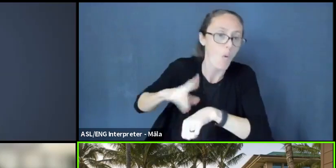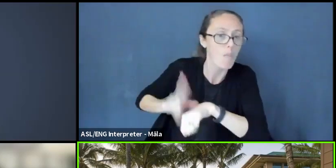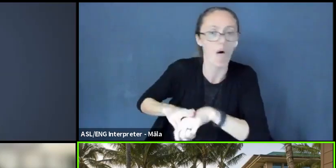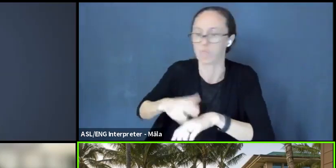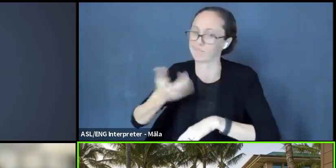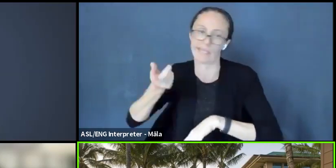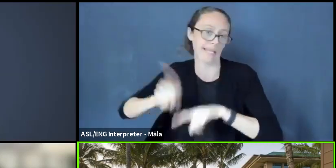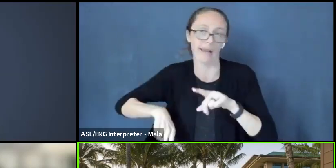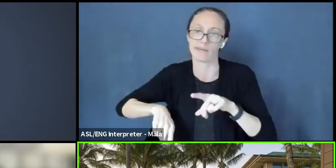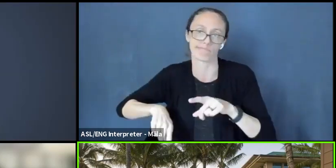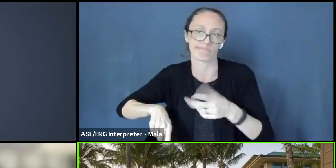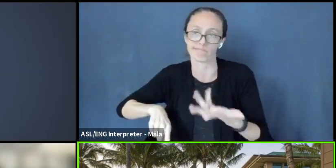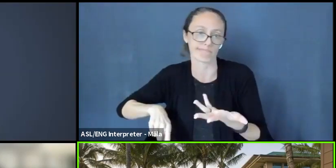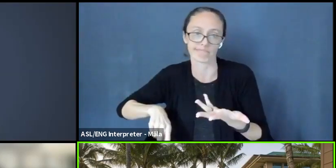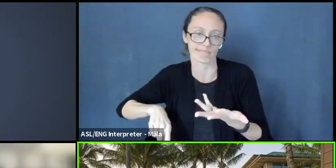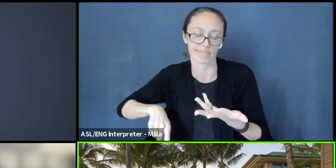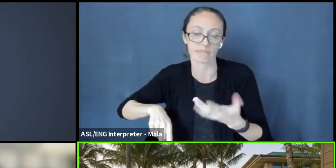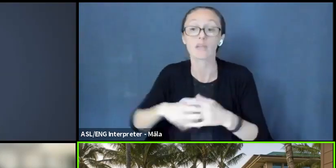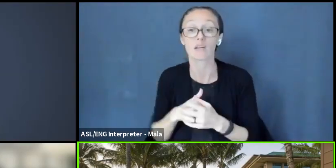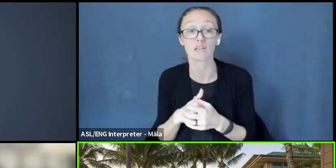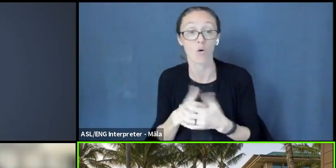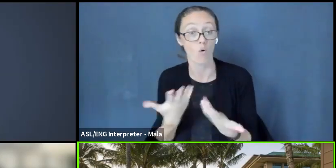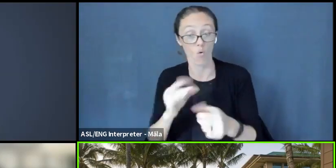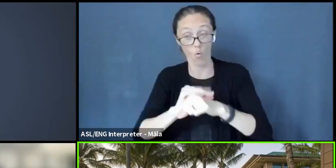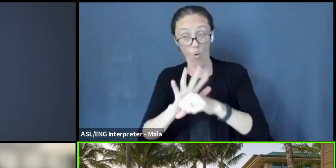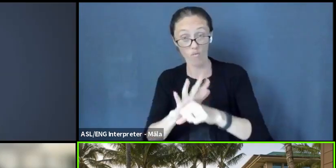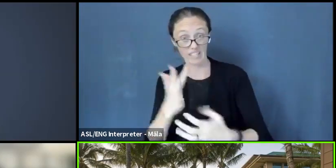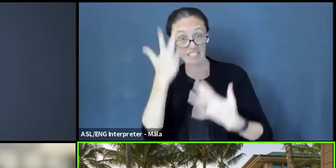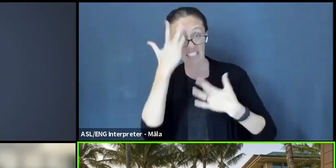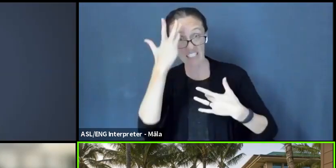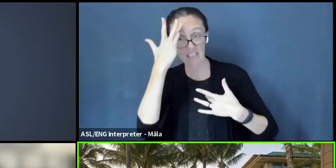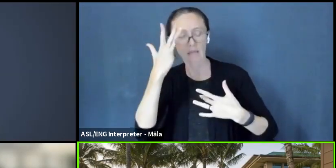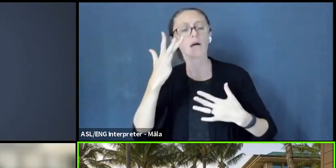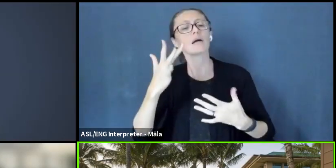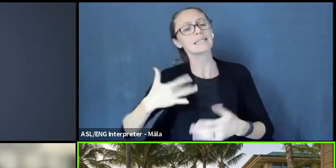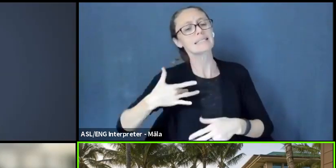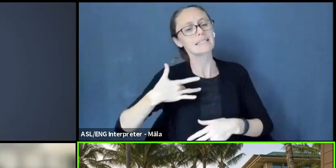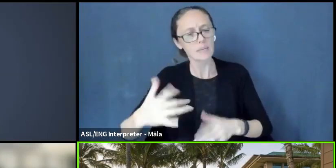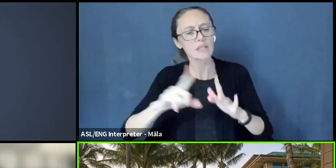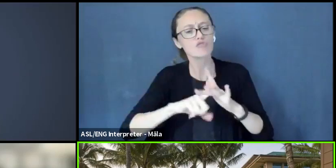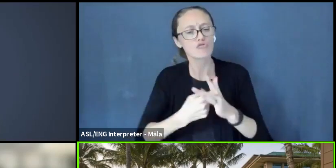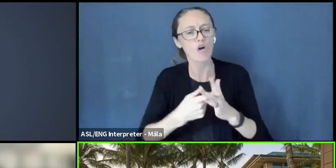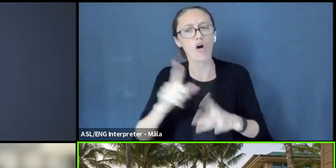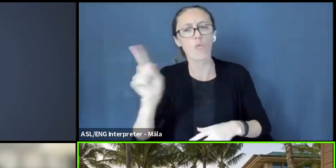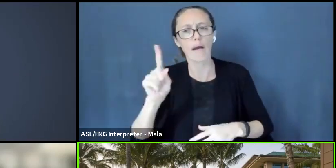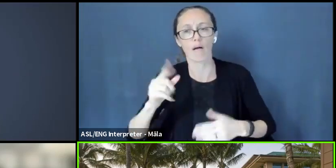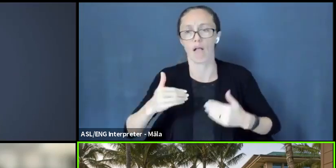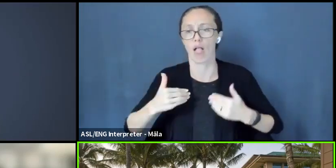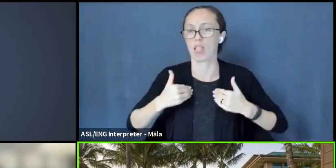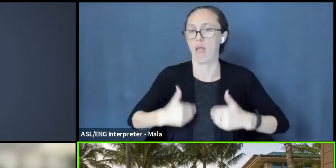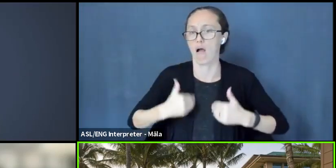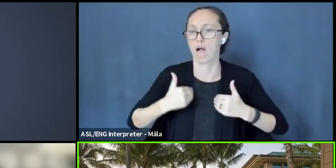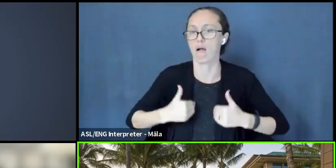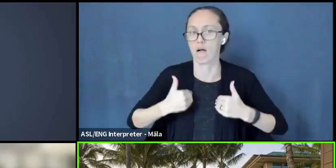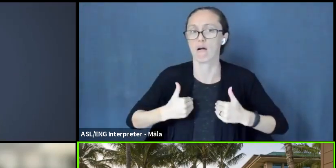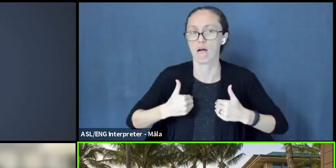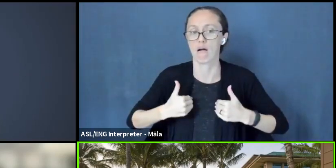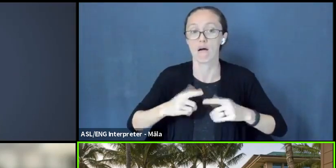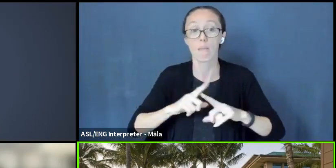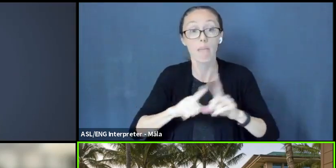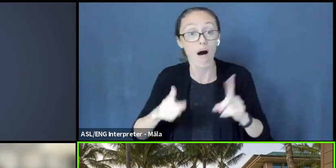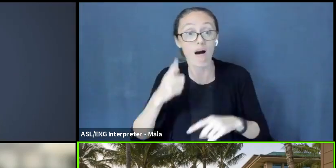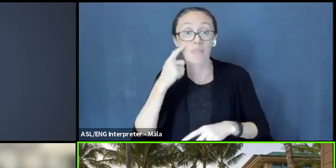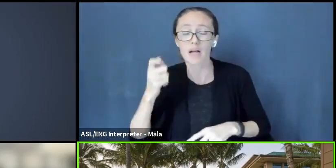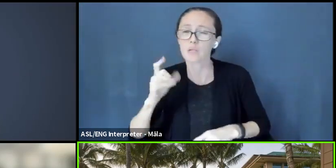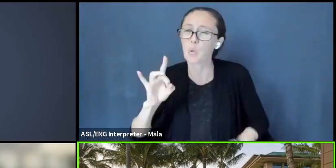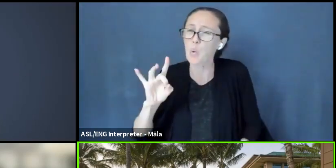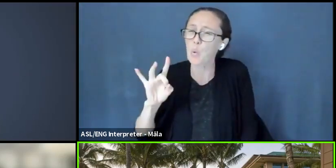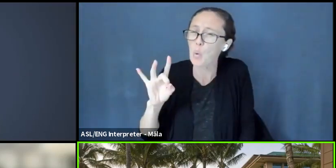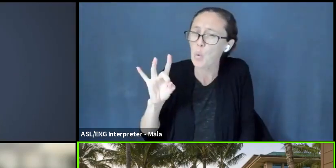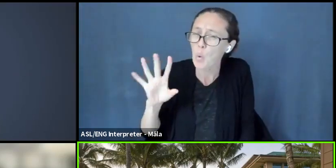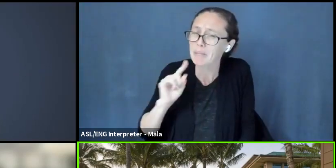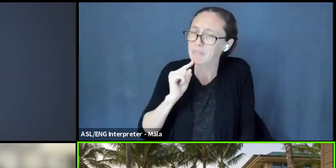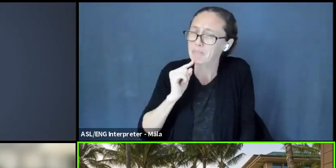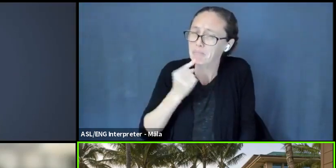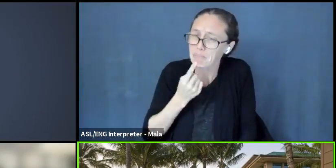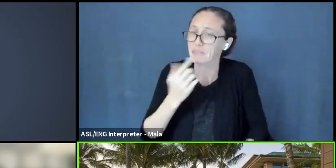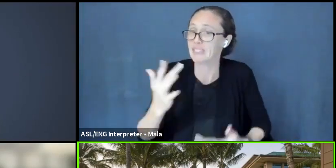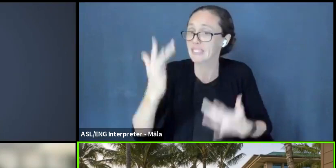Covid disease starts primarily in the lungs because it is such a severe disease and causes,